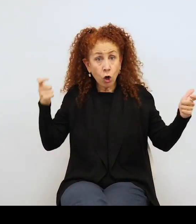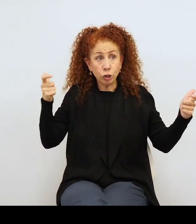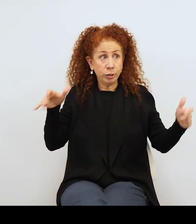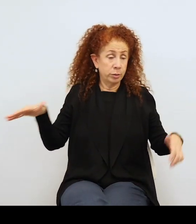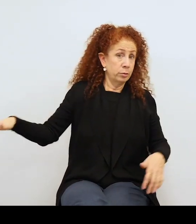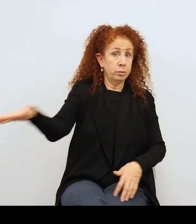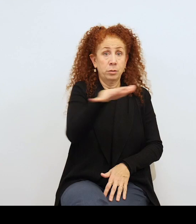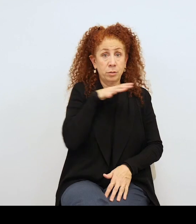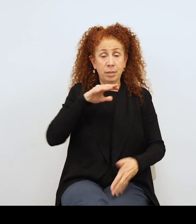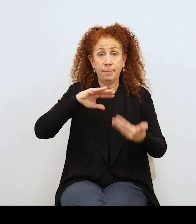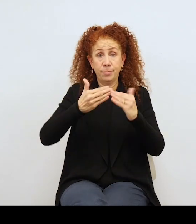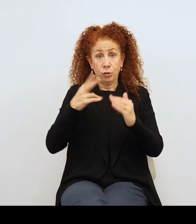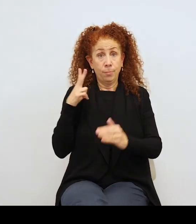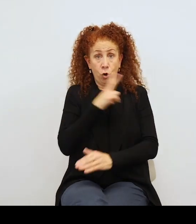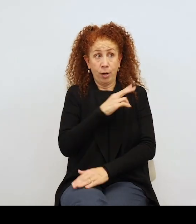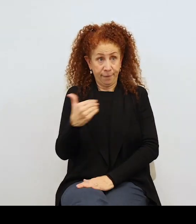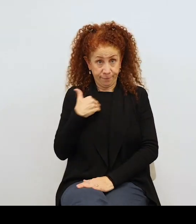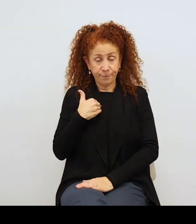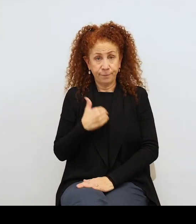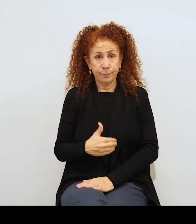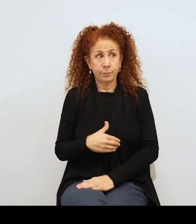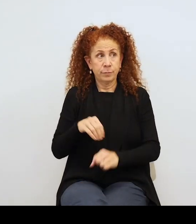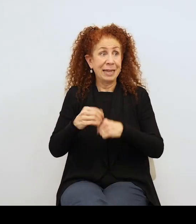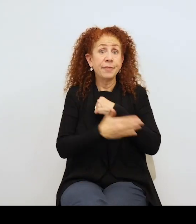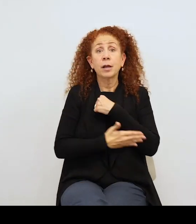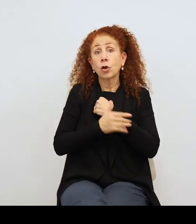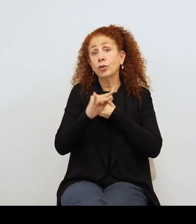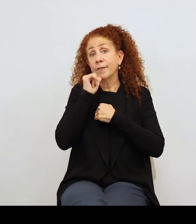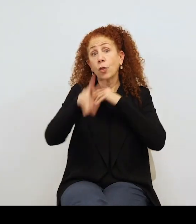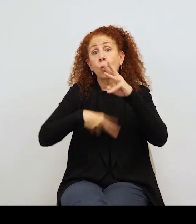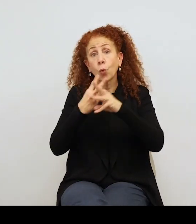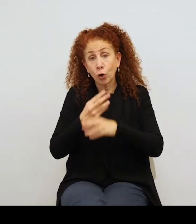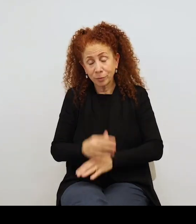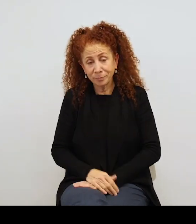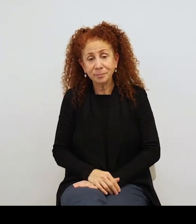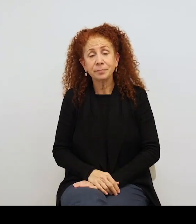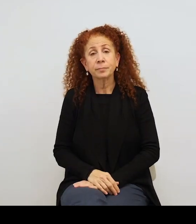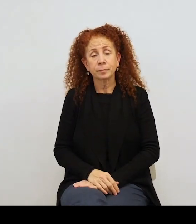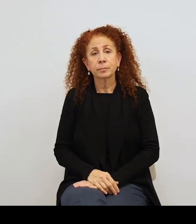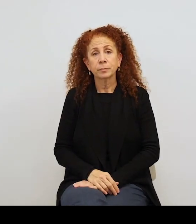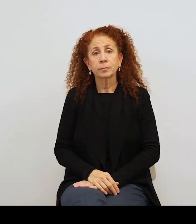municipal parks, certainly, in the country, if not the world.